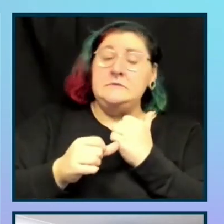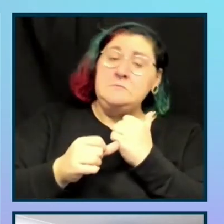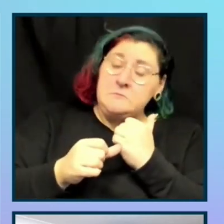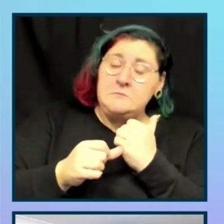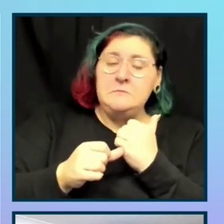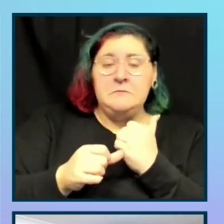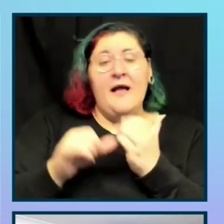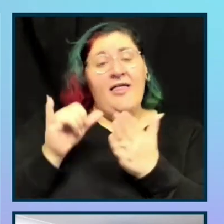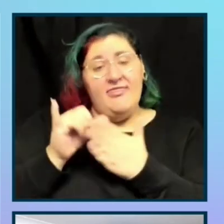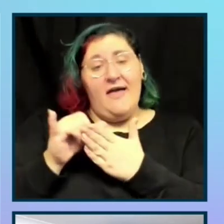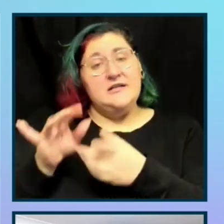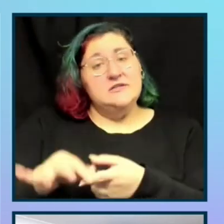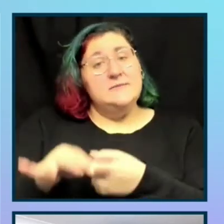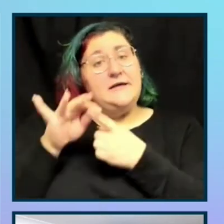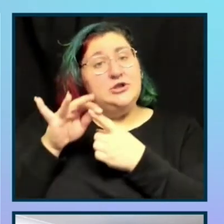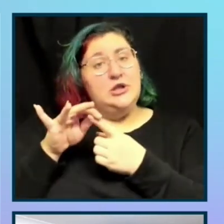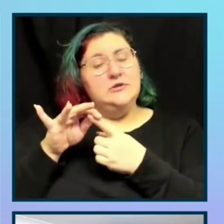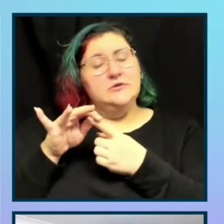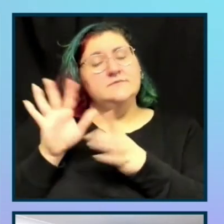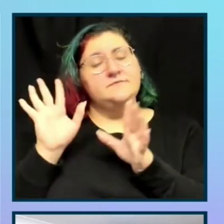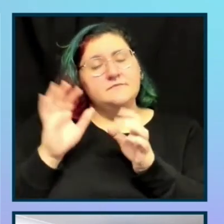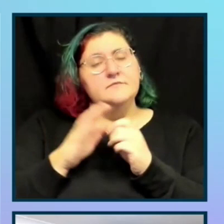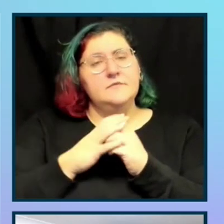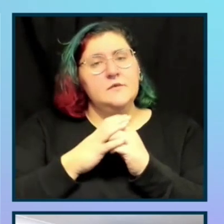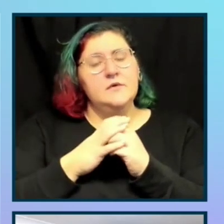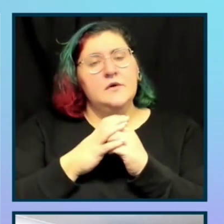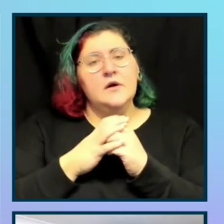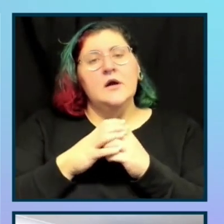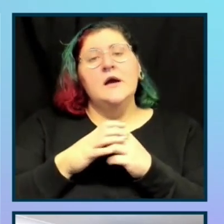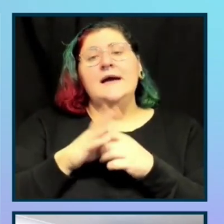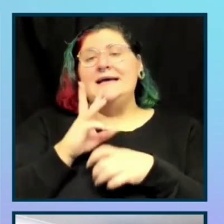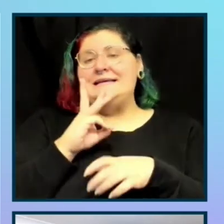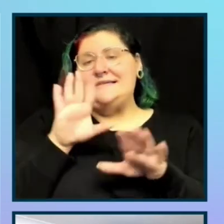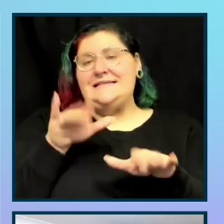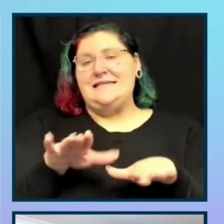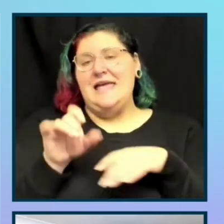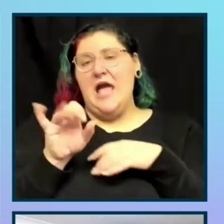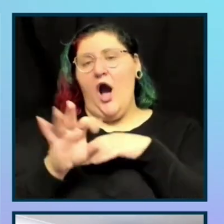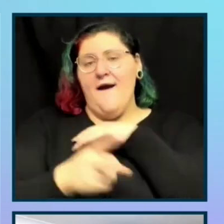But that's a discussion for another day. Sea Of Thieves is pretty much the same,